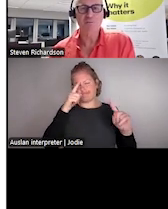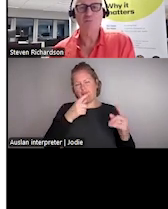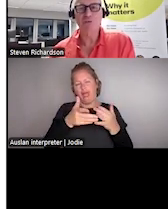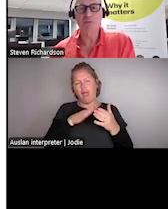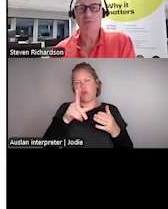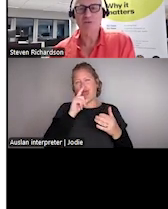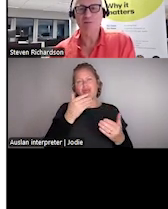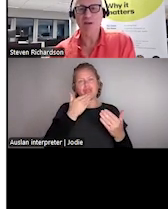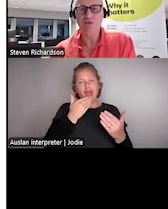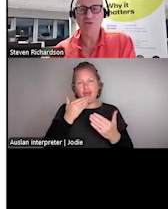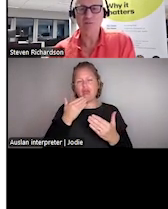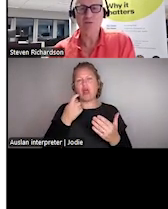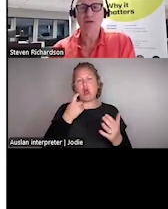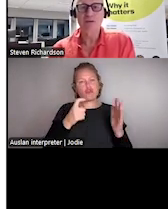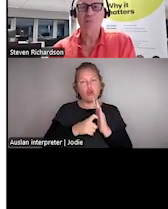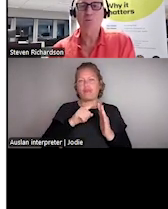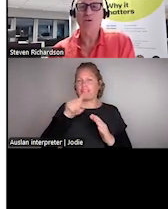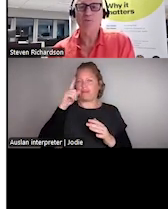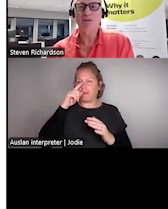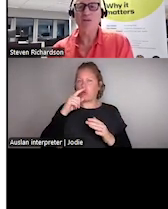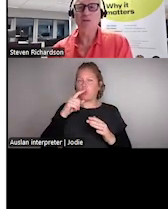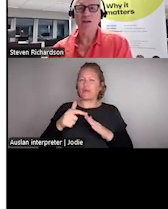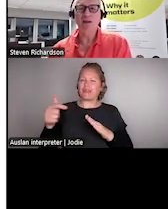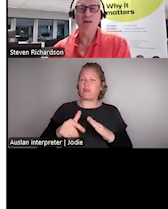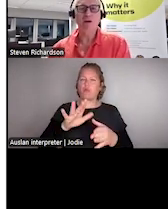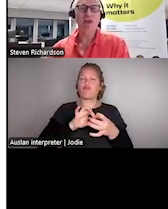people and deepening those relationships stop. It's important to have a clear outline about